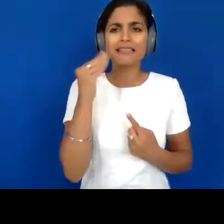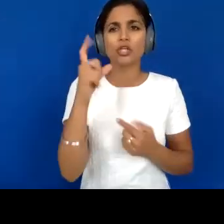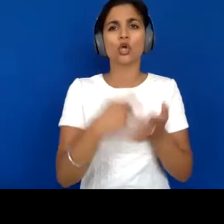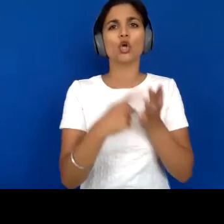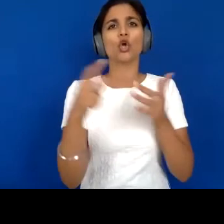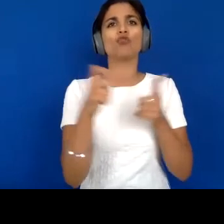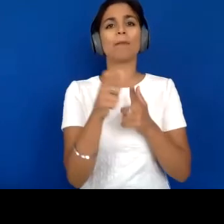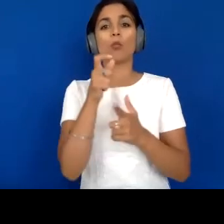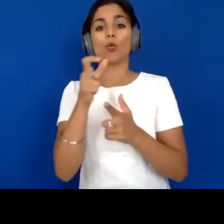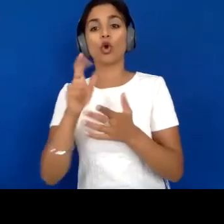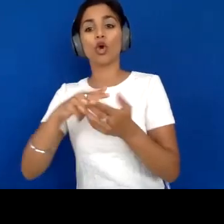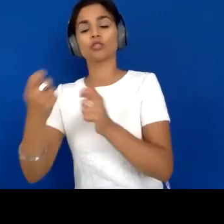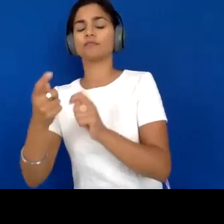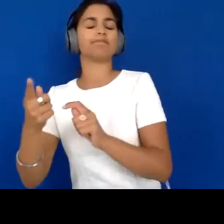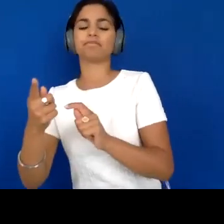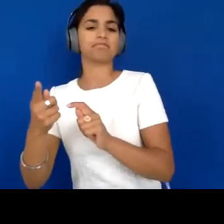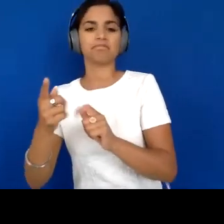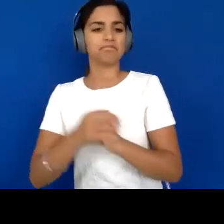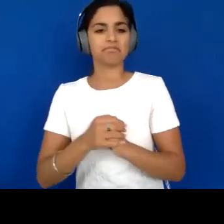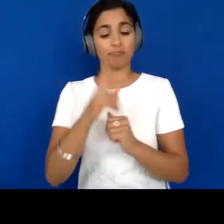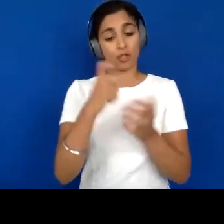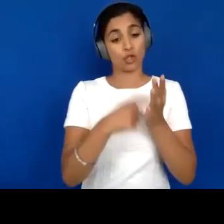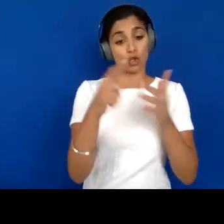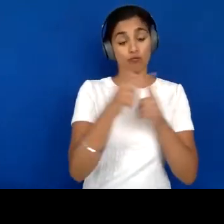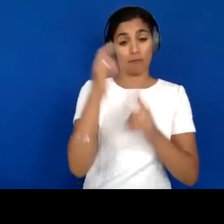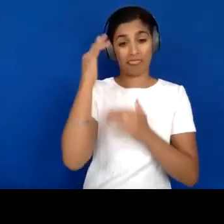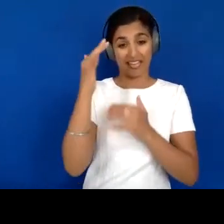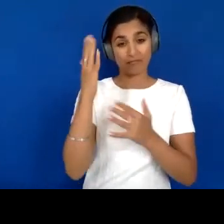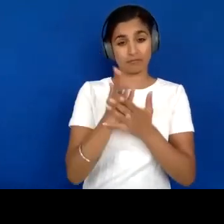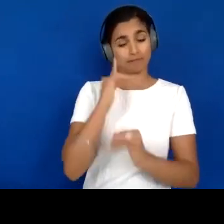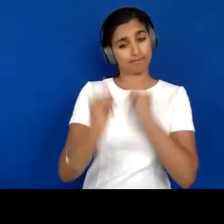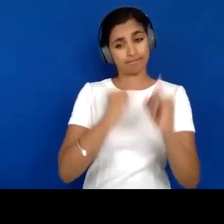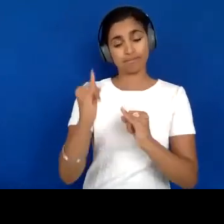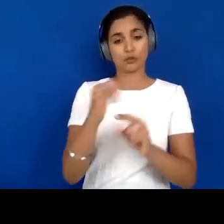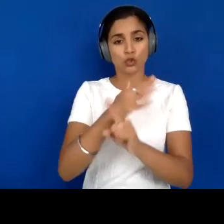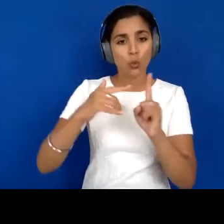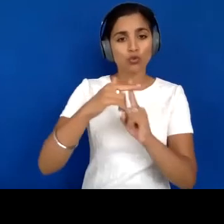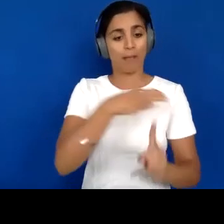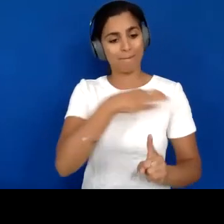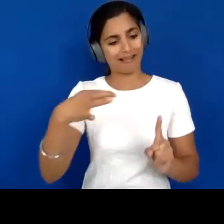grip Theory criticize the social American models of disability and we